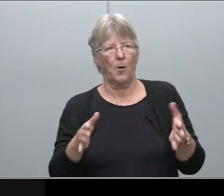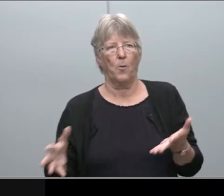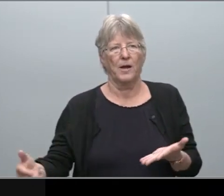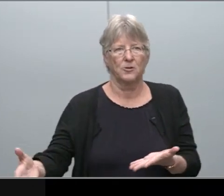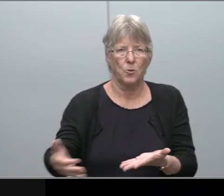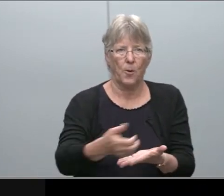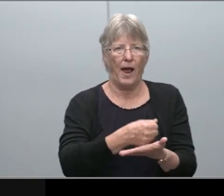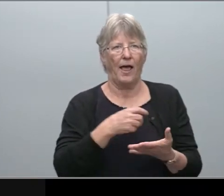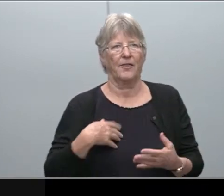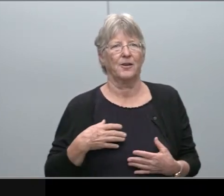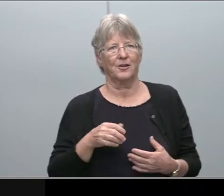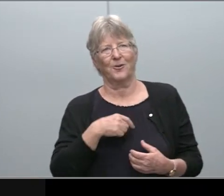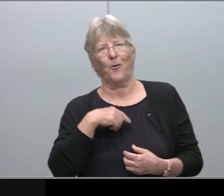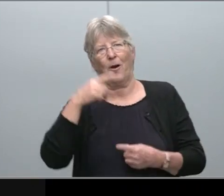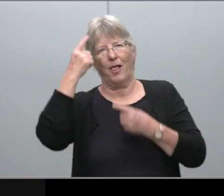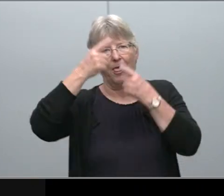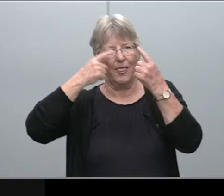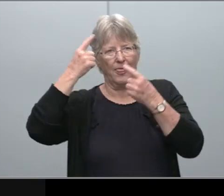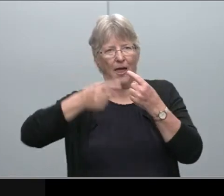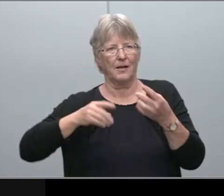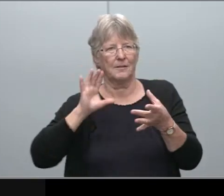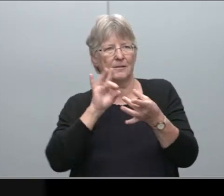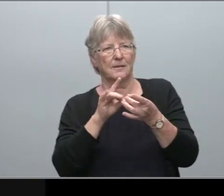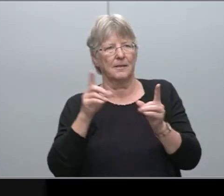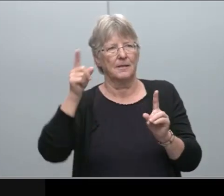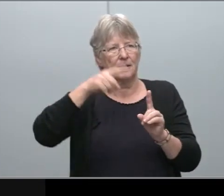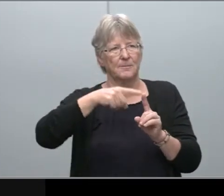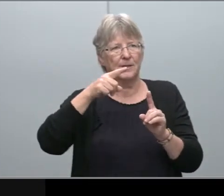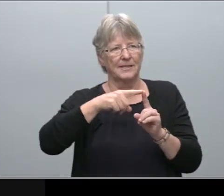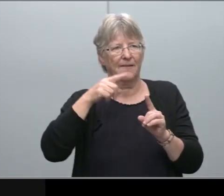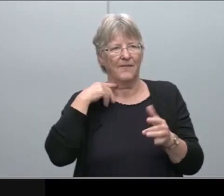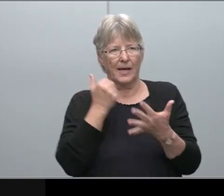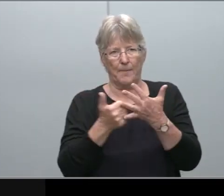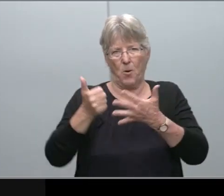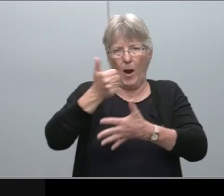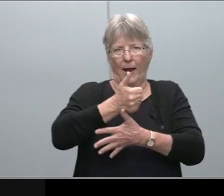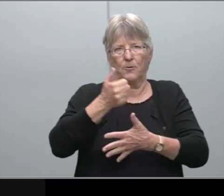And so you are part of the engagement framework,